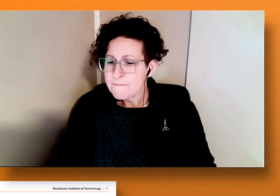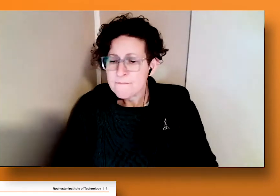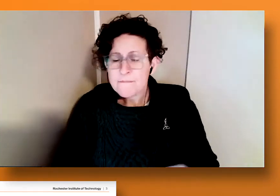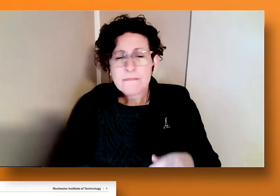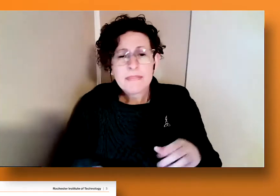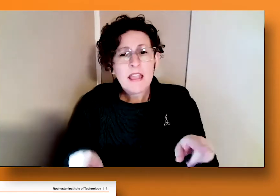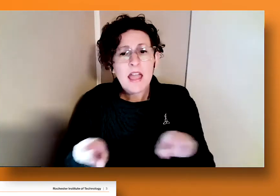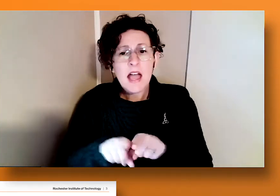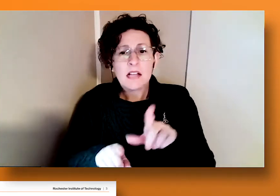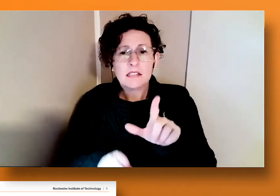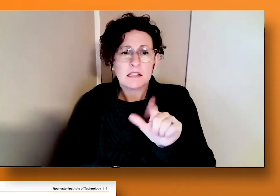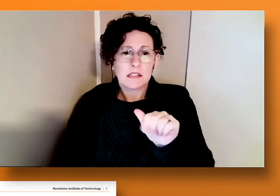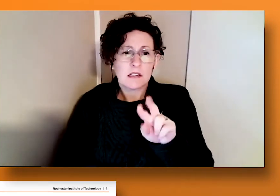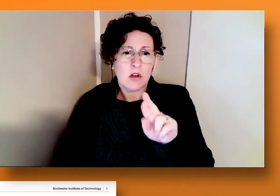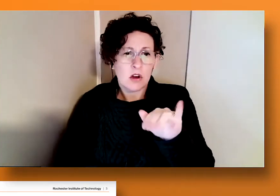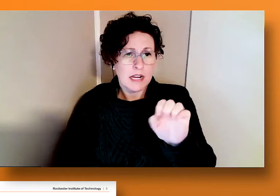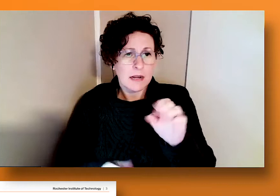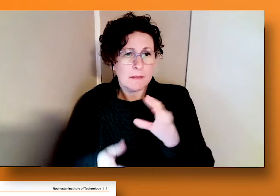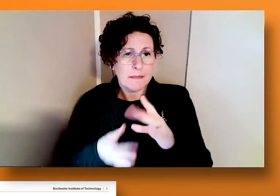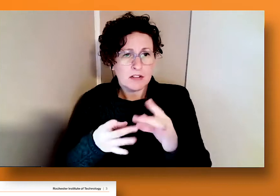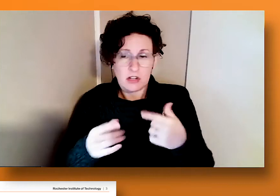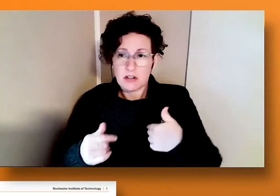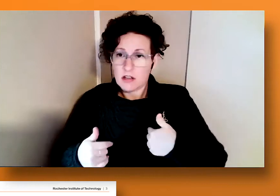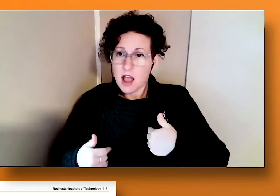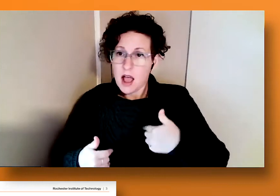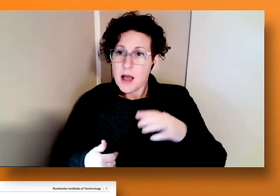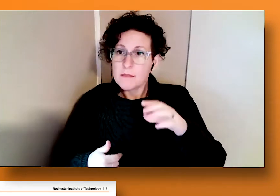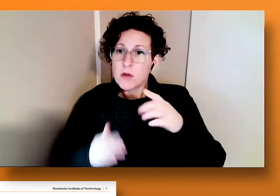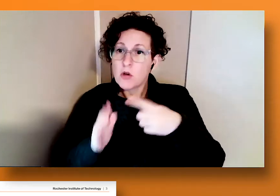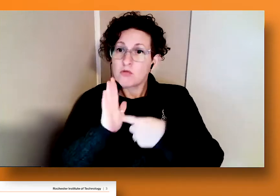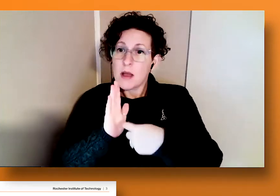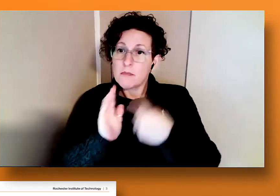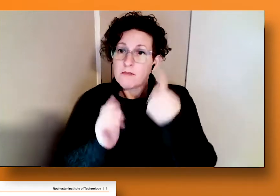So as Laurie mentioned, I'm the SPA rep for NTID.